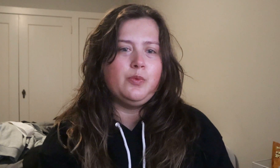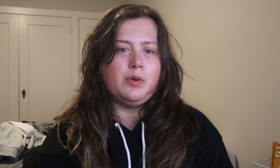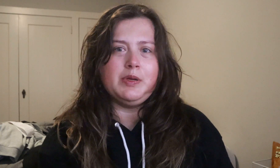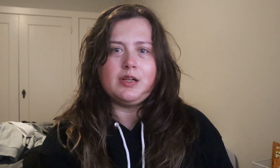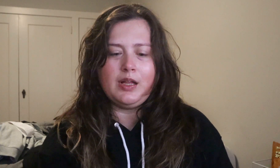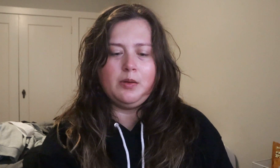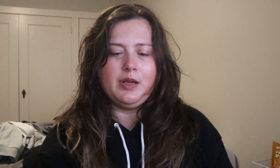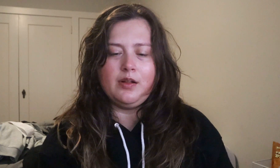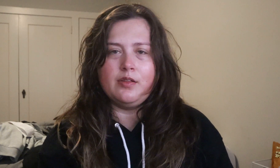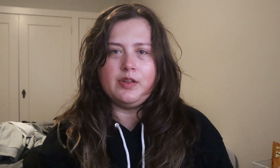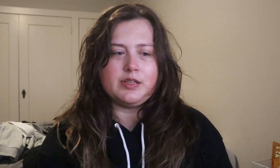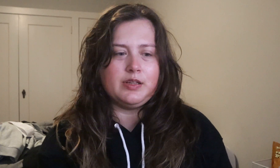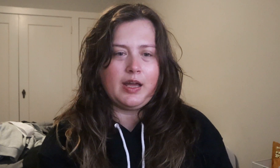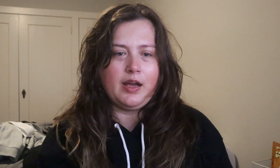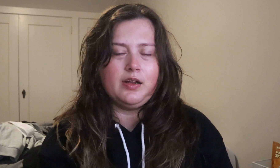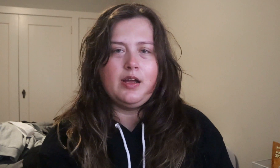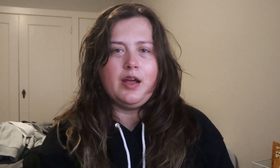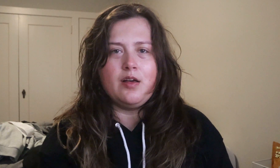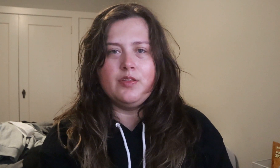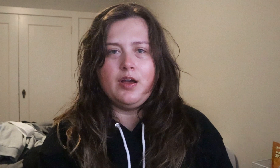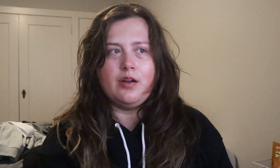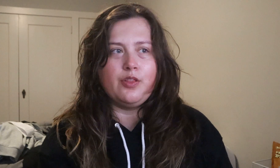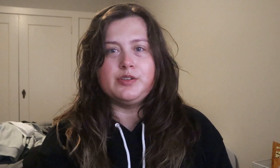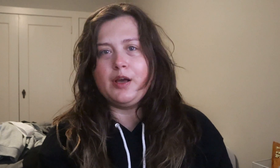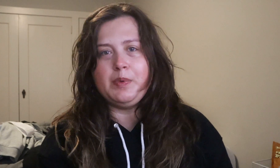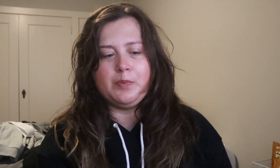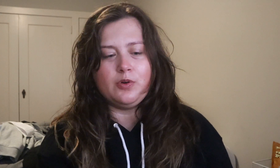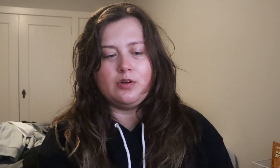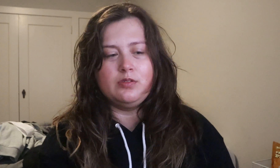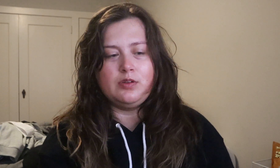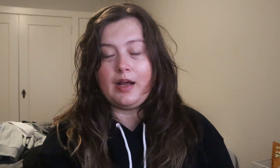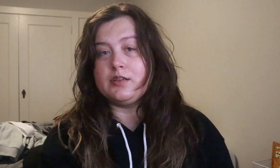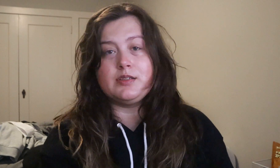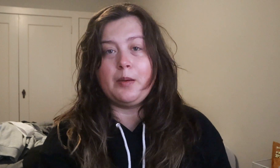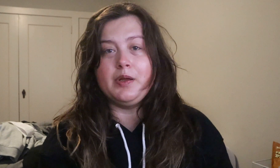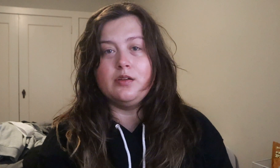would be claiming this and that, and then other deaf people had to step in